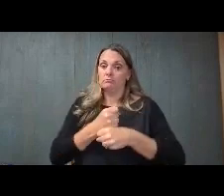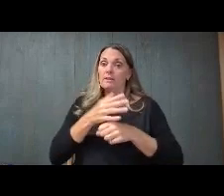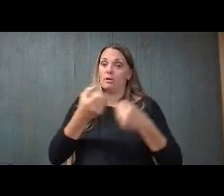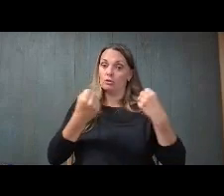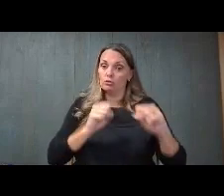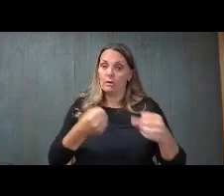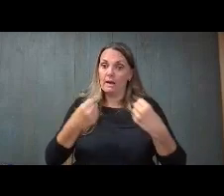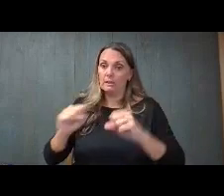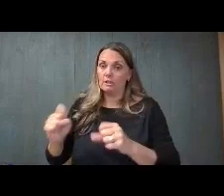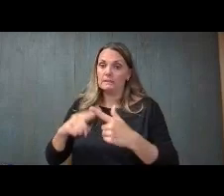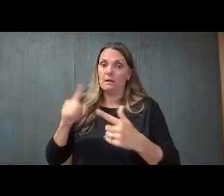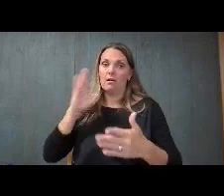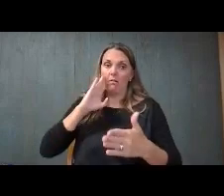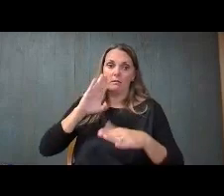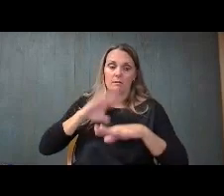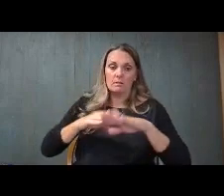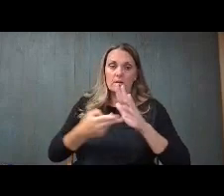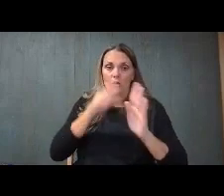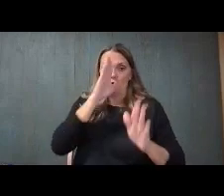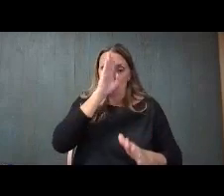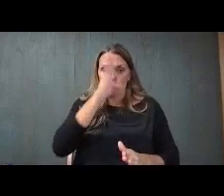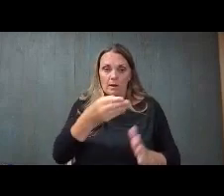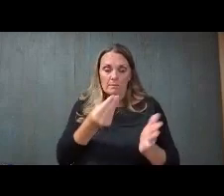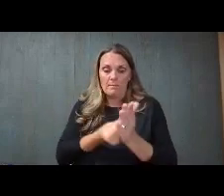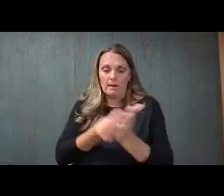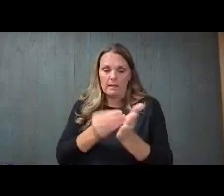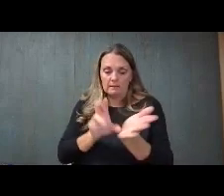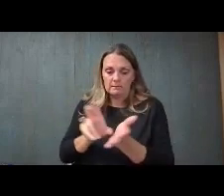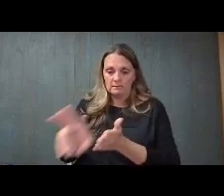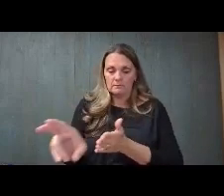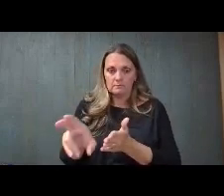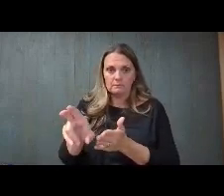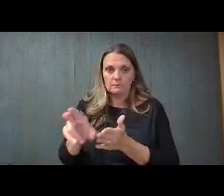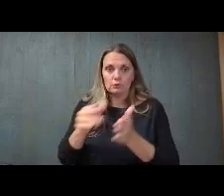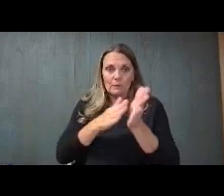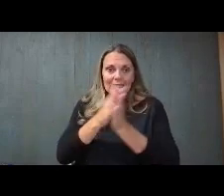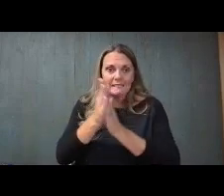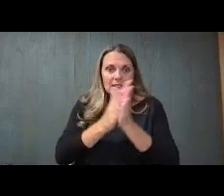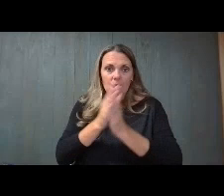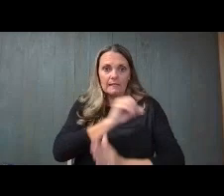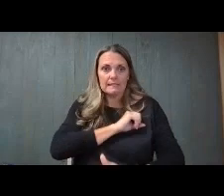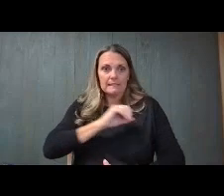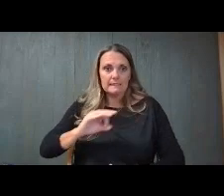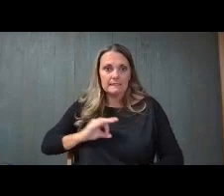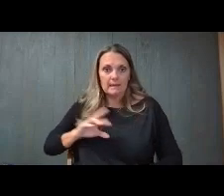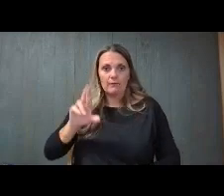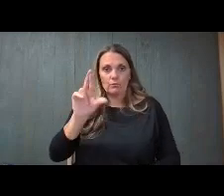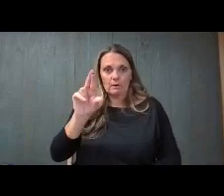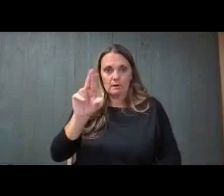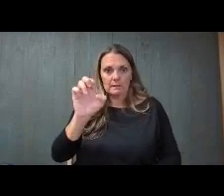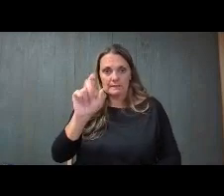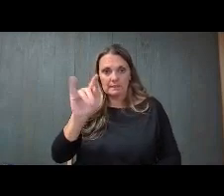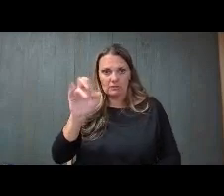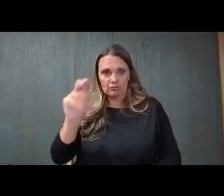and intentions toward directing dollars as a way of incentivizing staff retention? Number three is training.